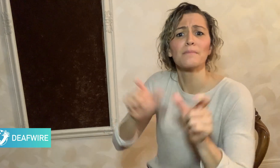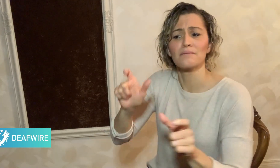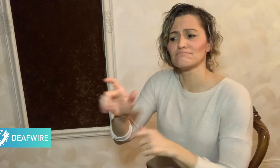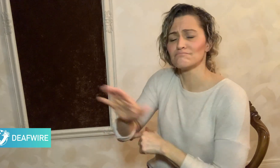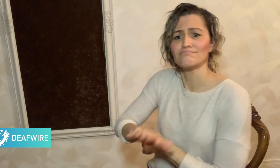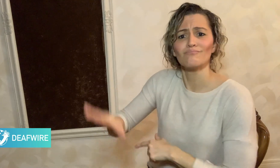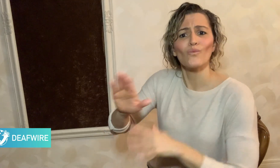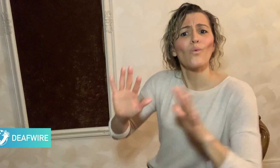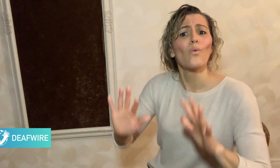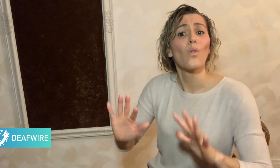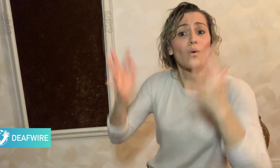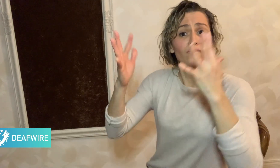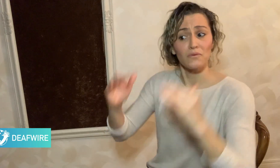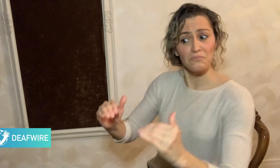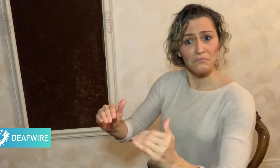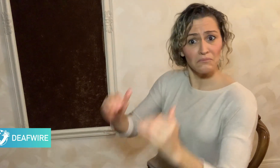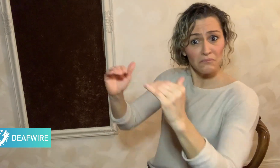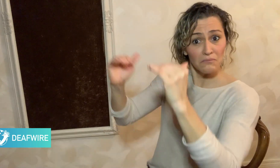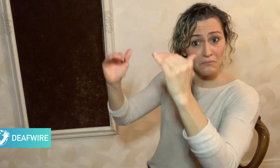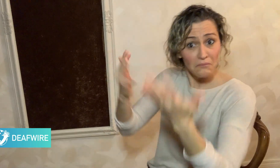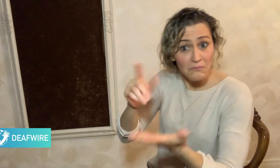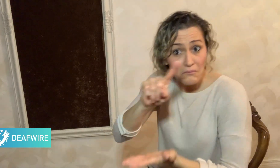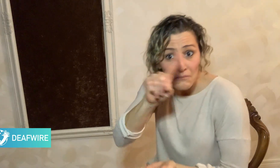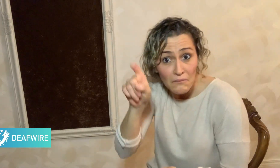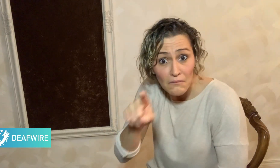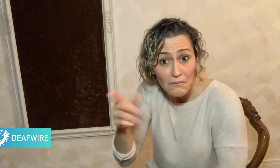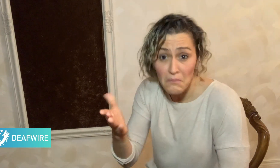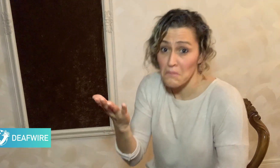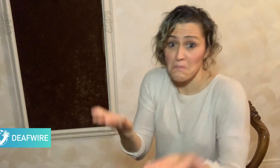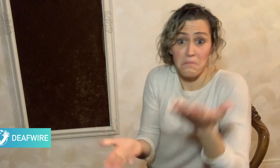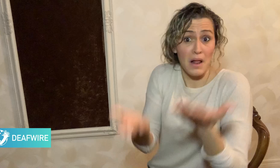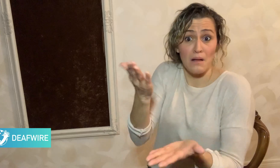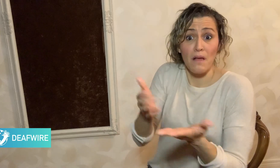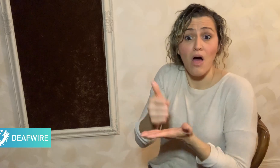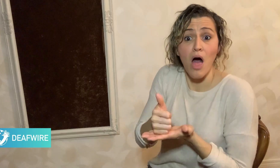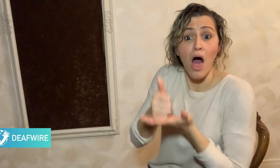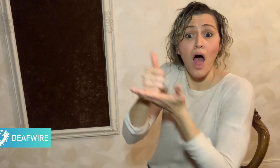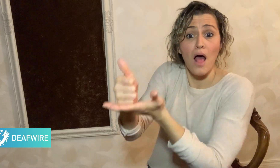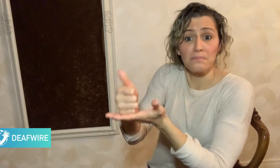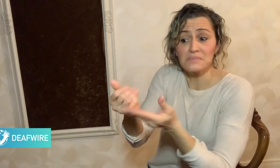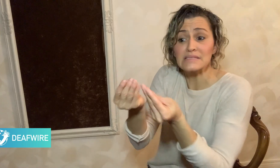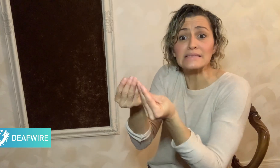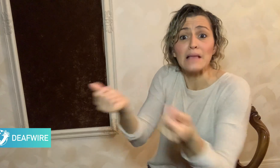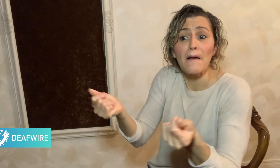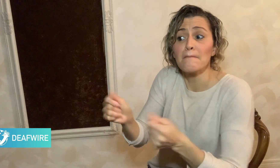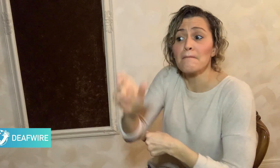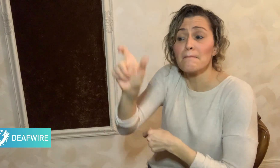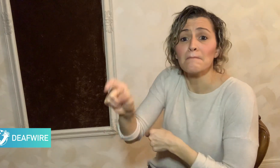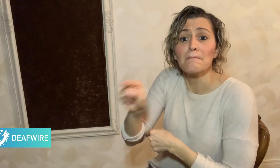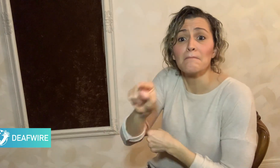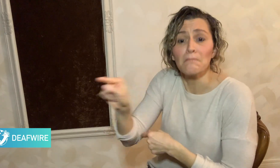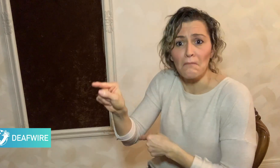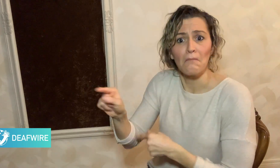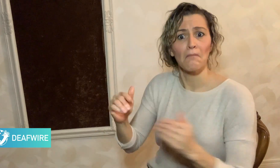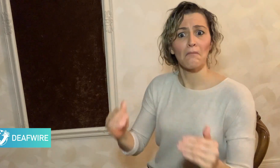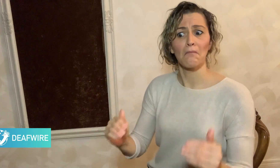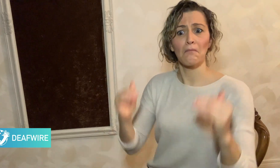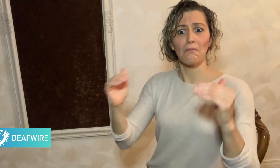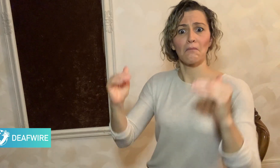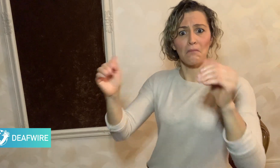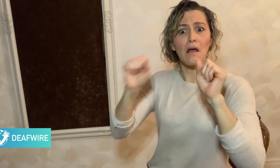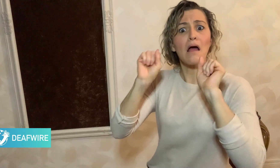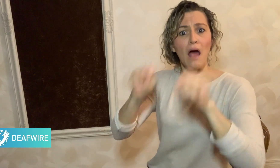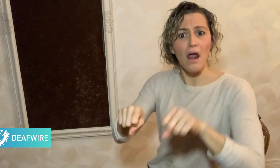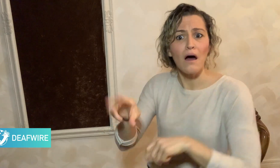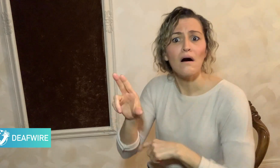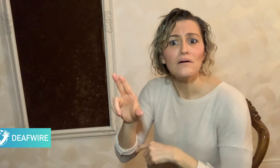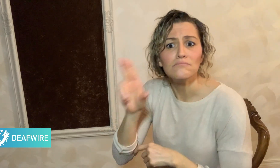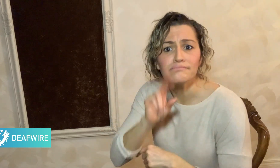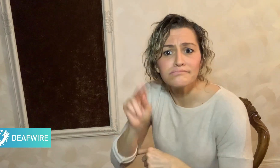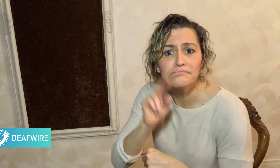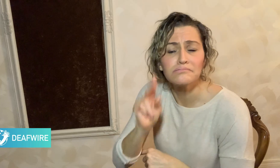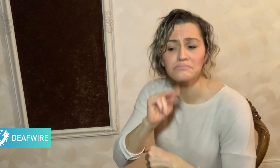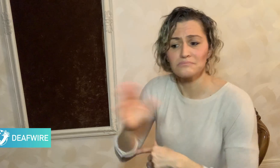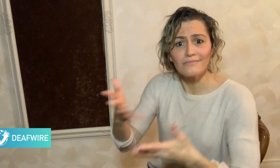and possibly help some improve their speech, language,